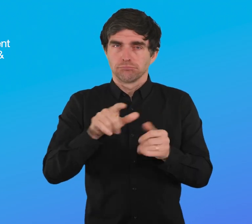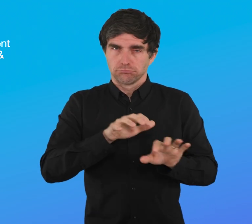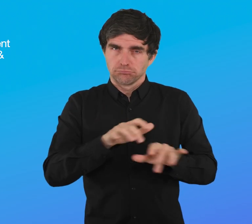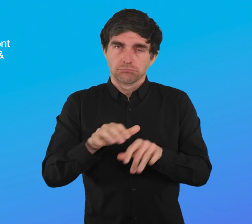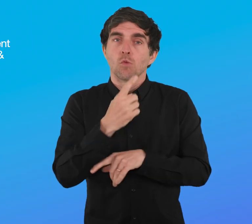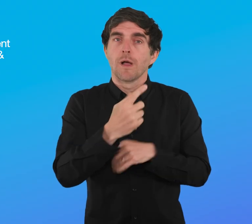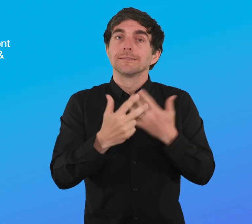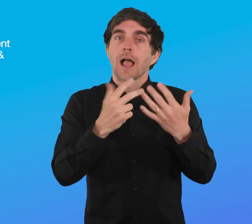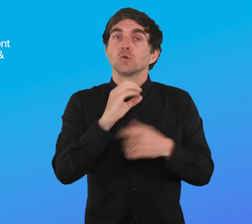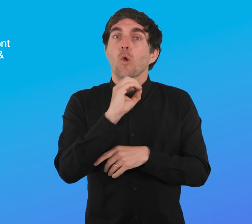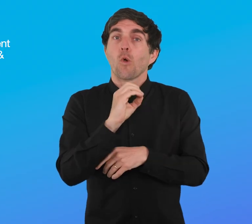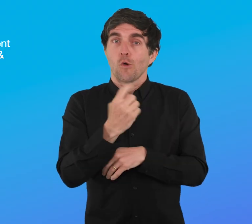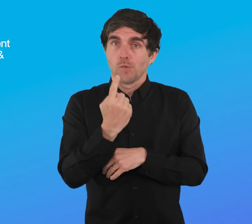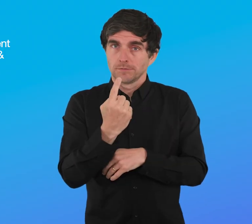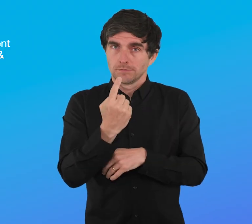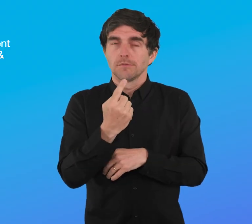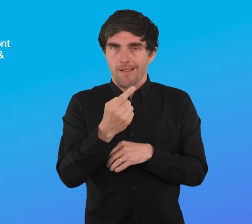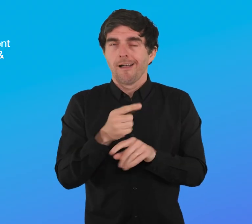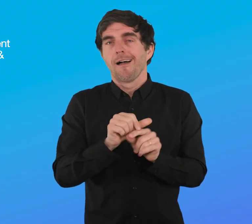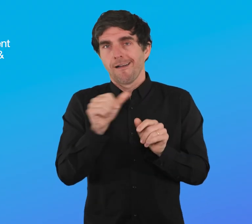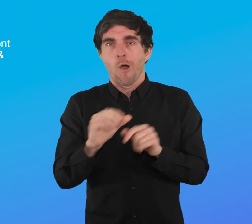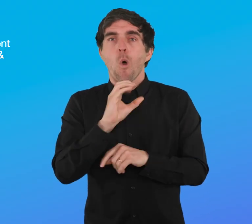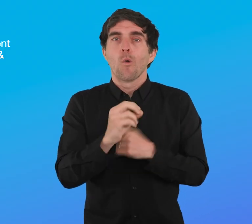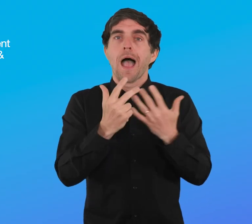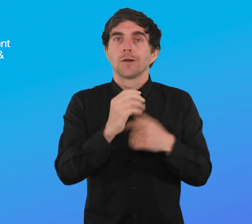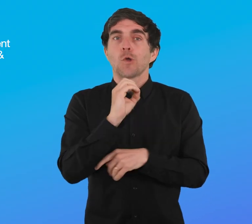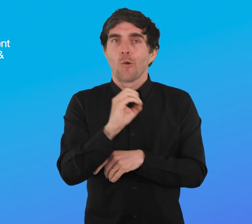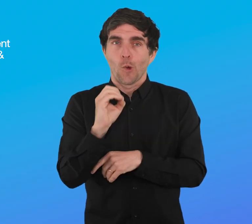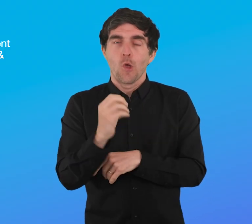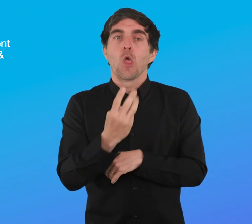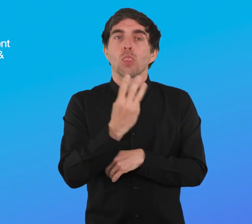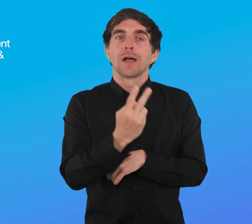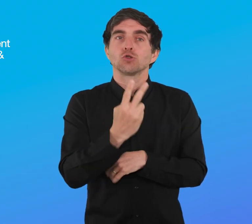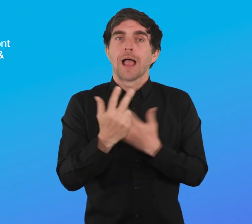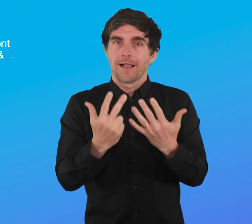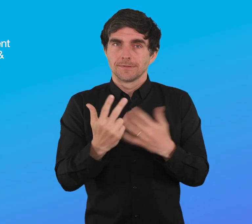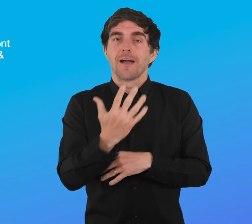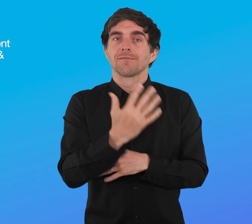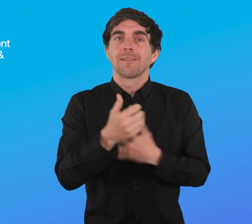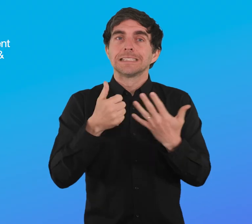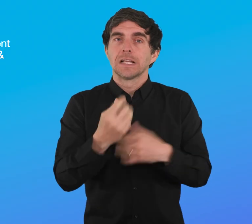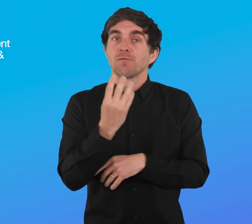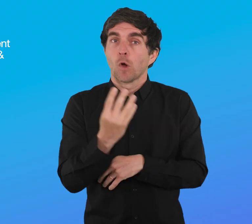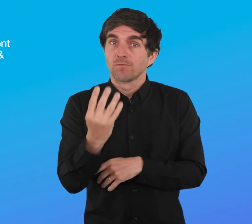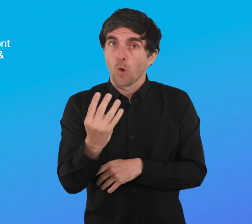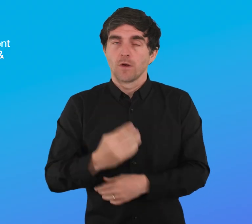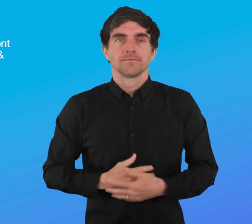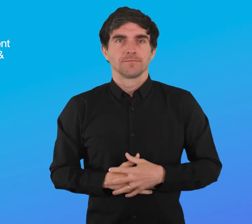You should dial 18001, then 0800 328 5644